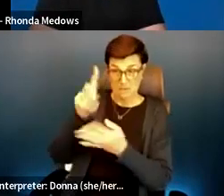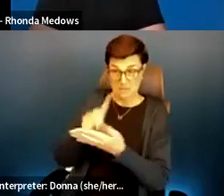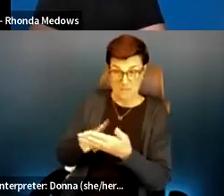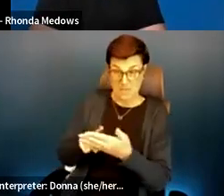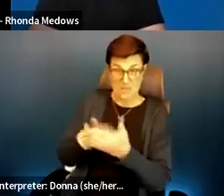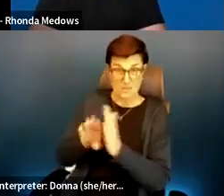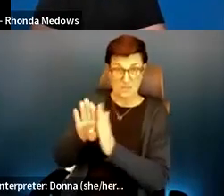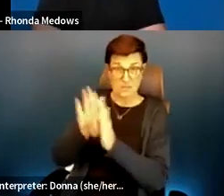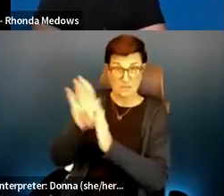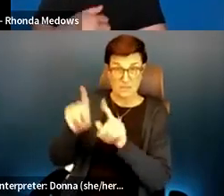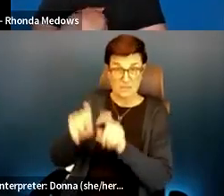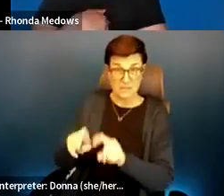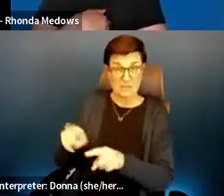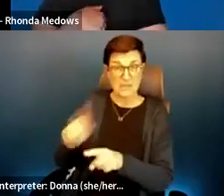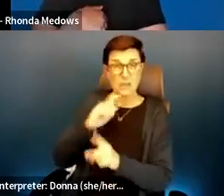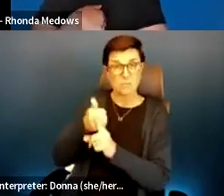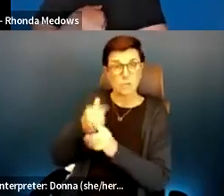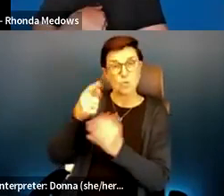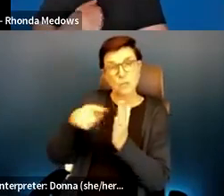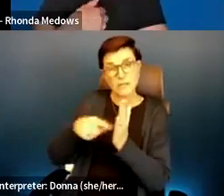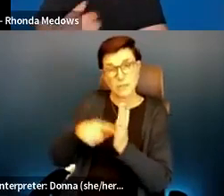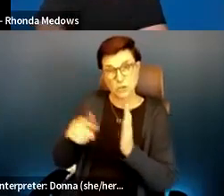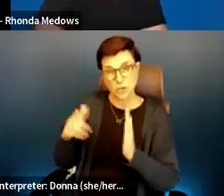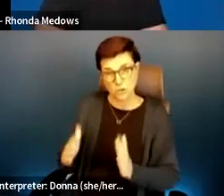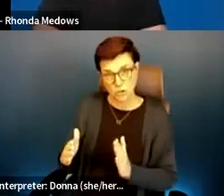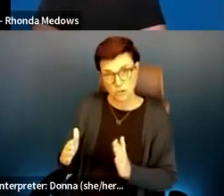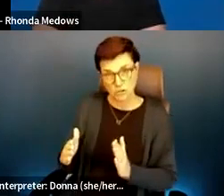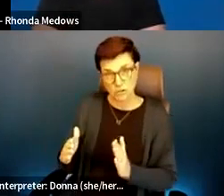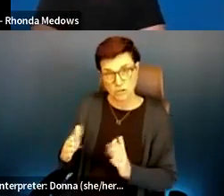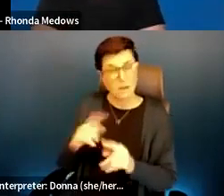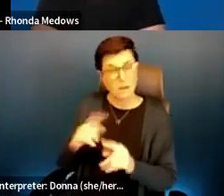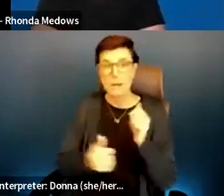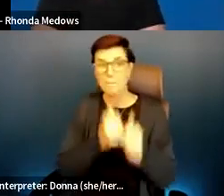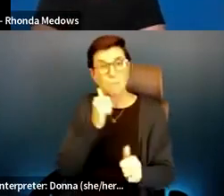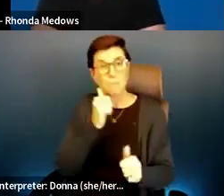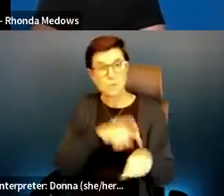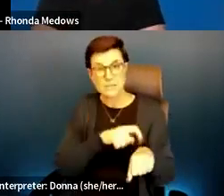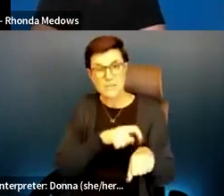In most institutions, it would be the clinical people who are